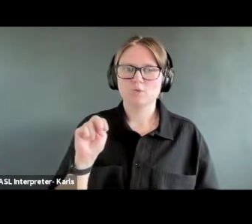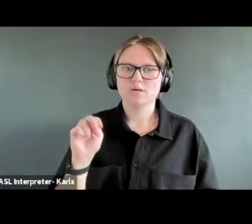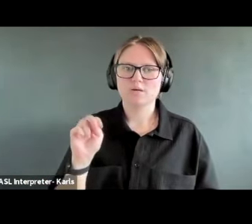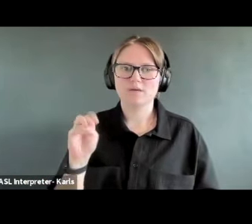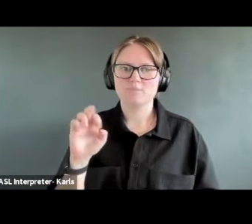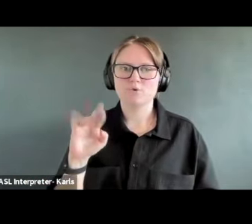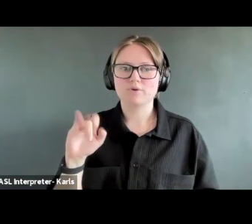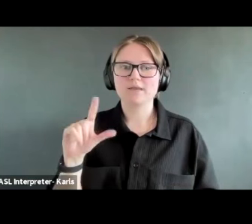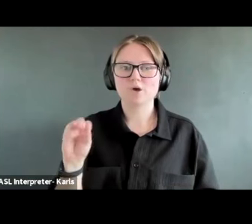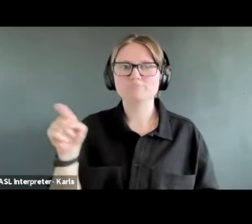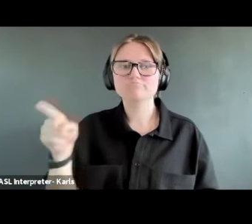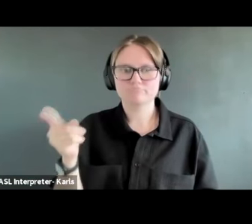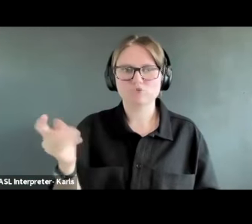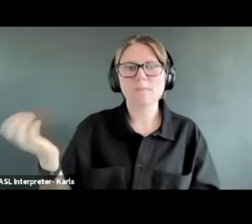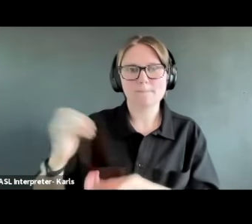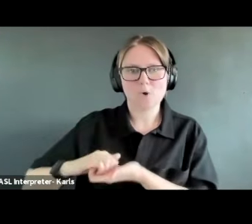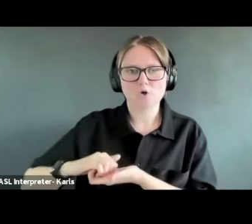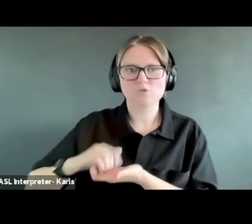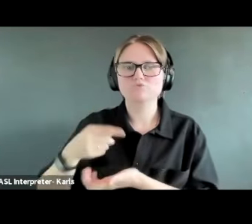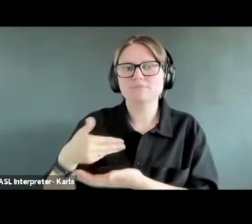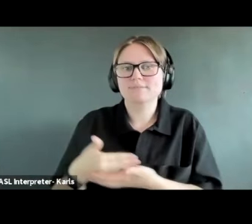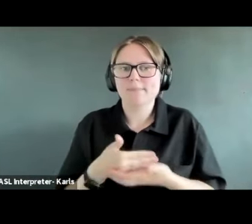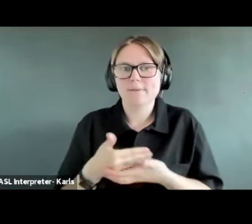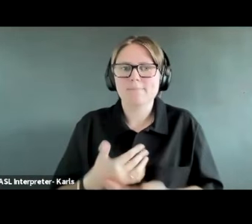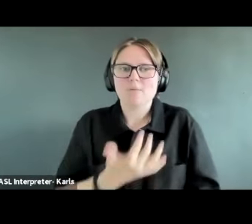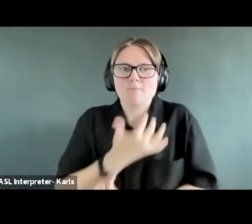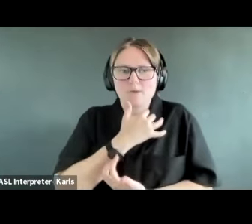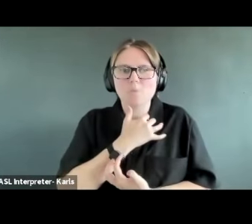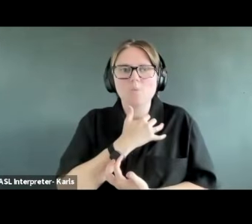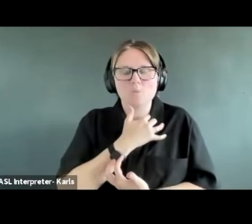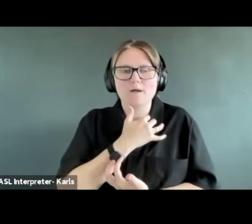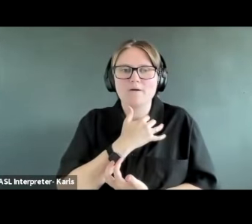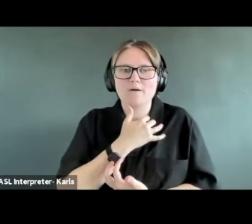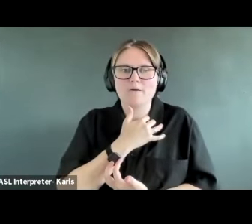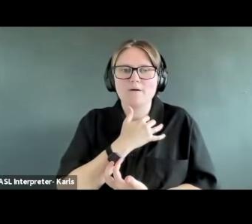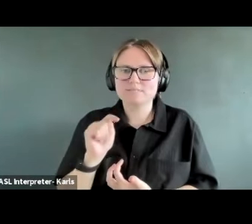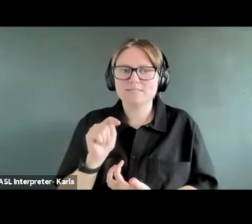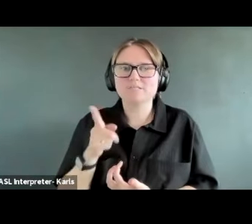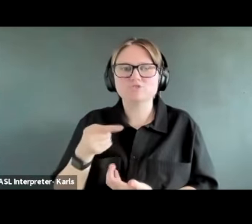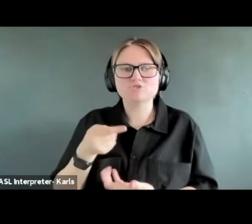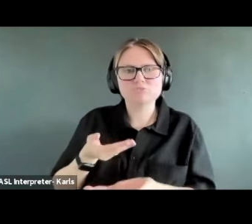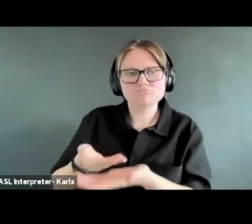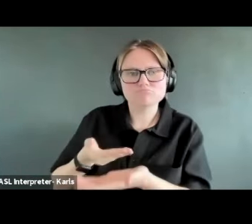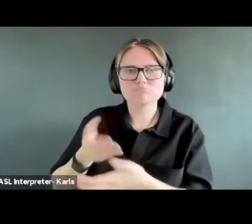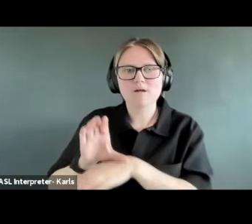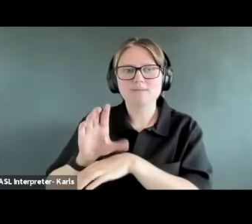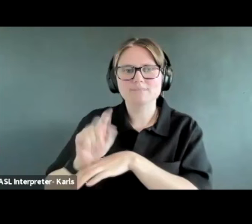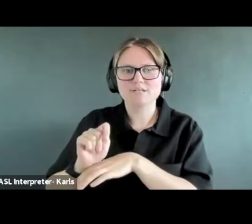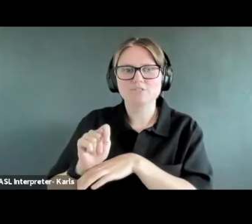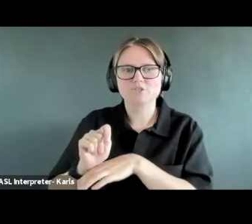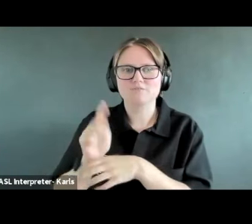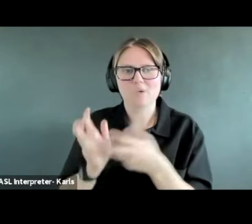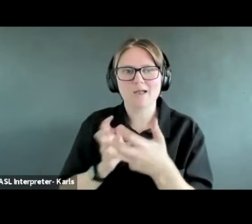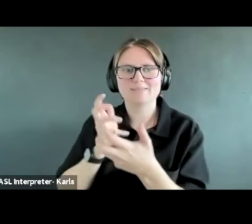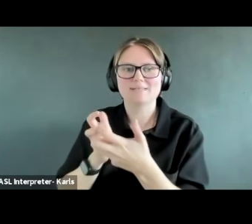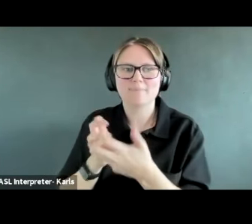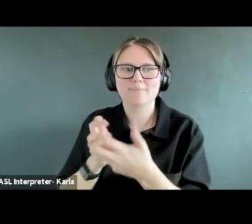the baby wearing OT and she does adaptive baby wearing consultations we have Wield Good Motherhood,